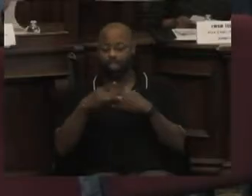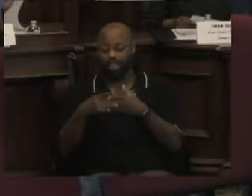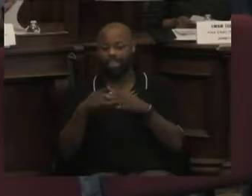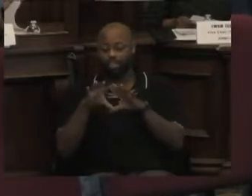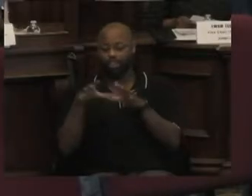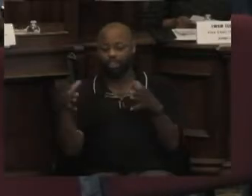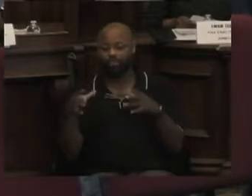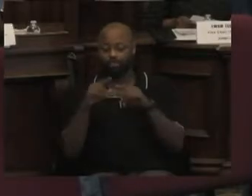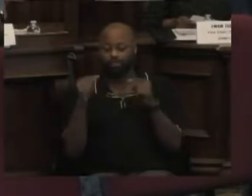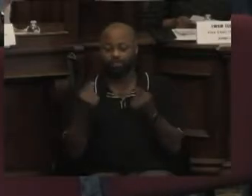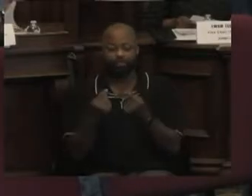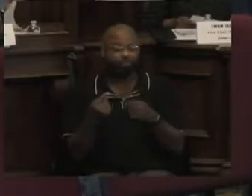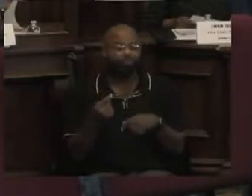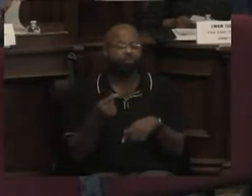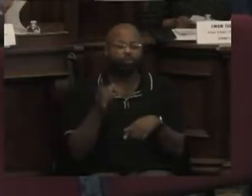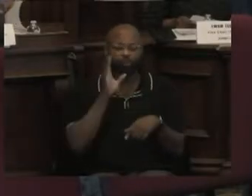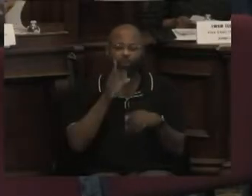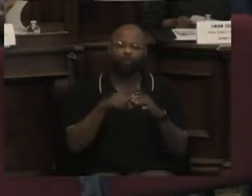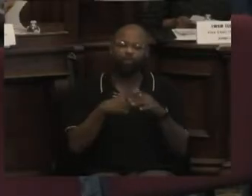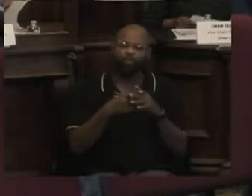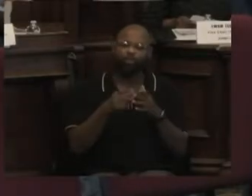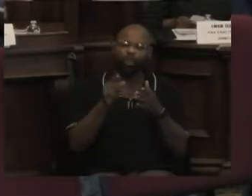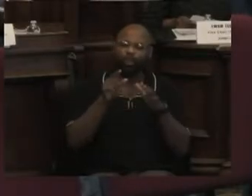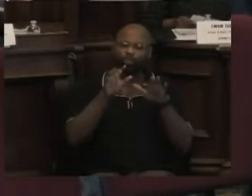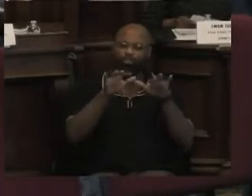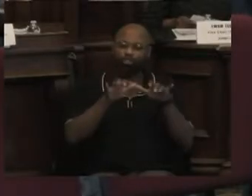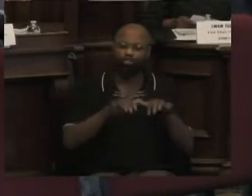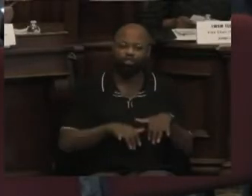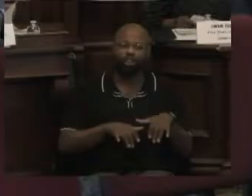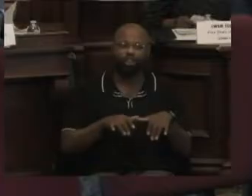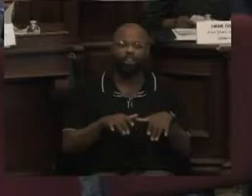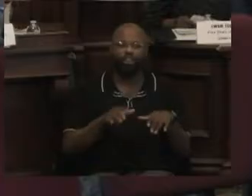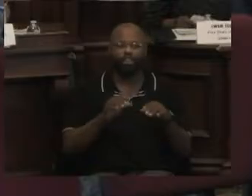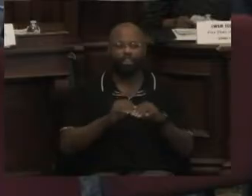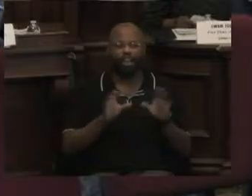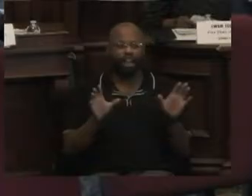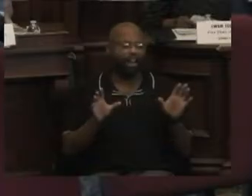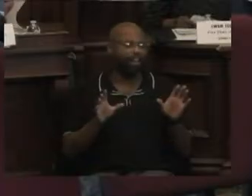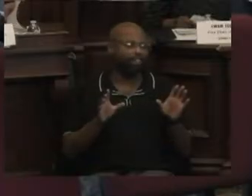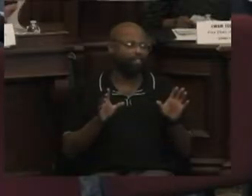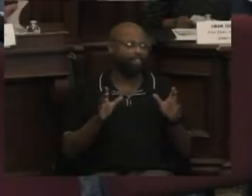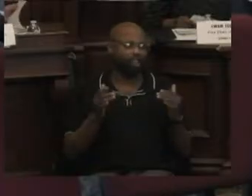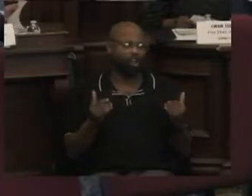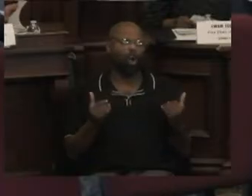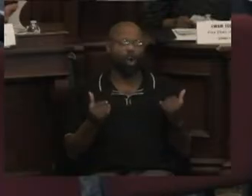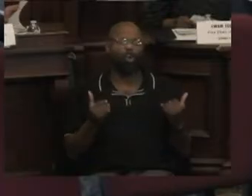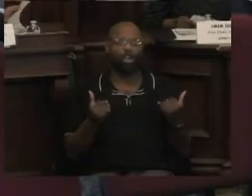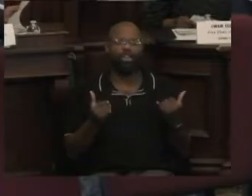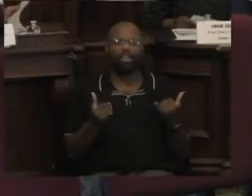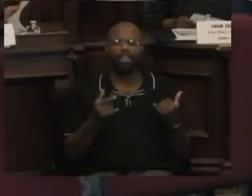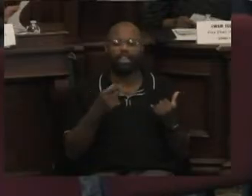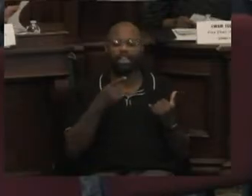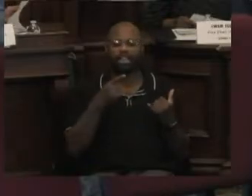out every month. And those of us who are on the leadership team will begin to write those.